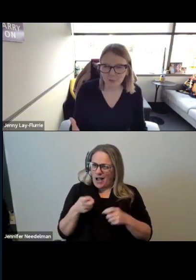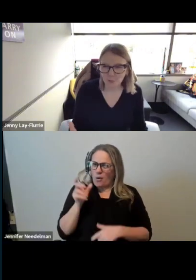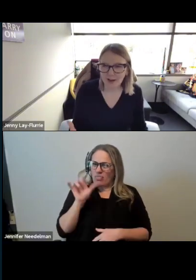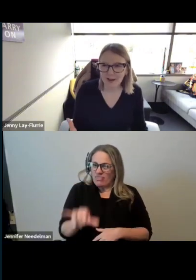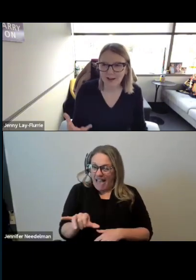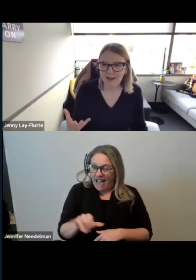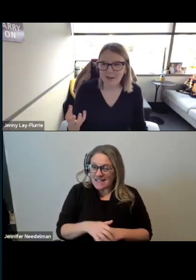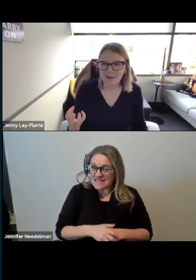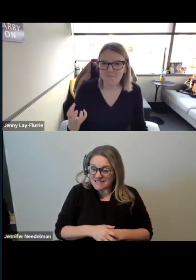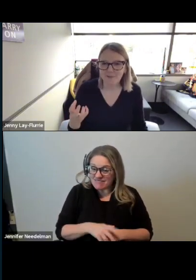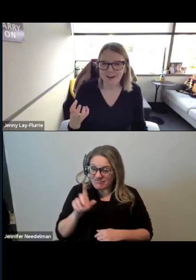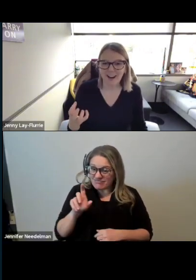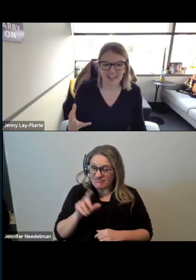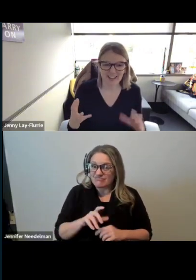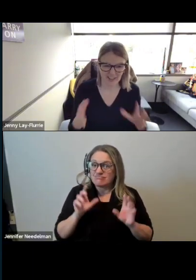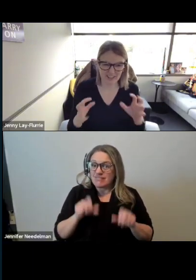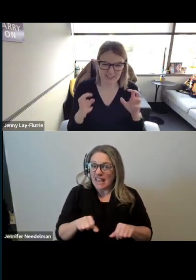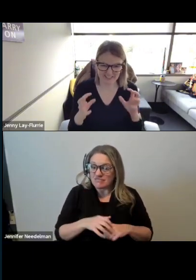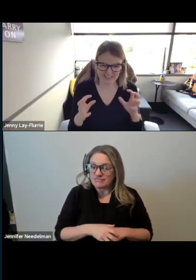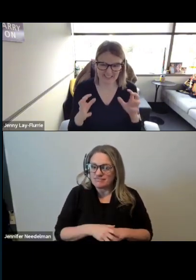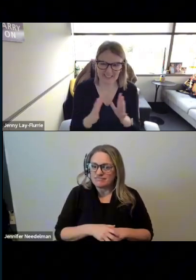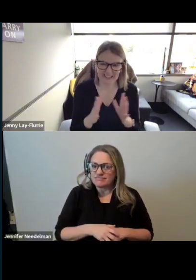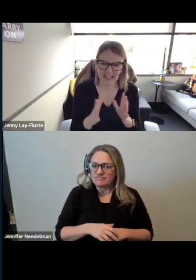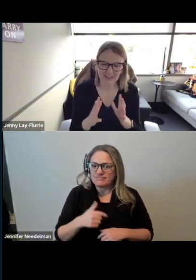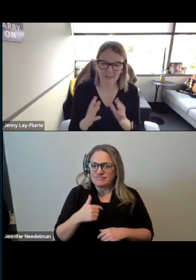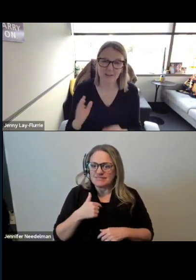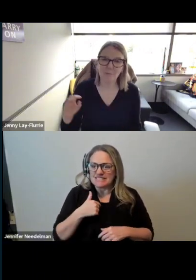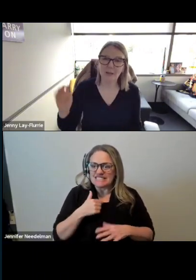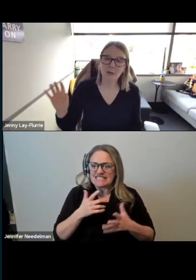That's where I get kind of weird jazz